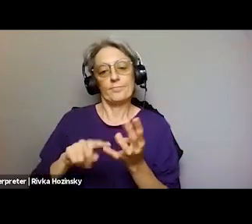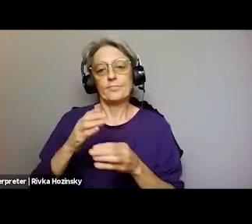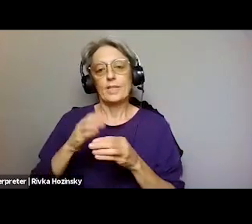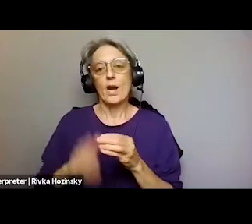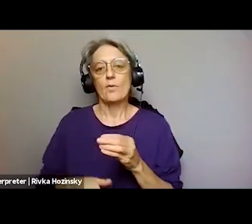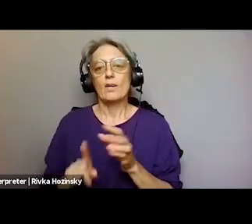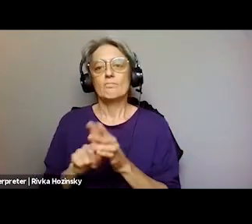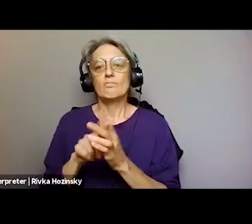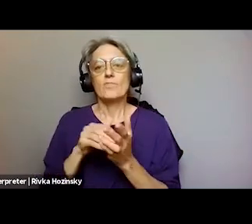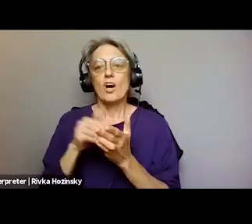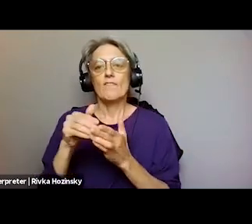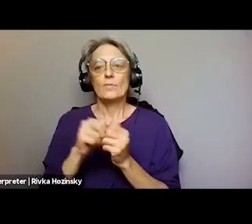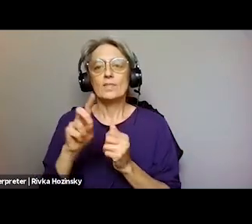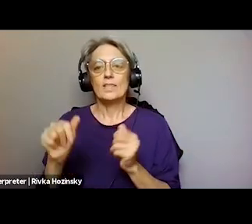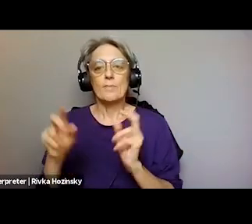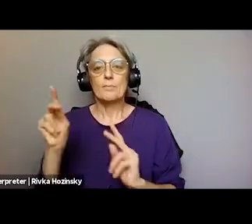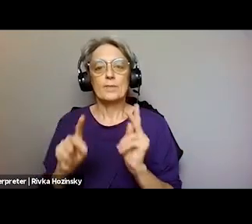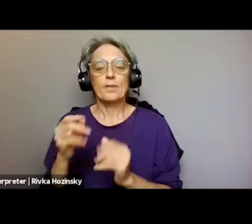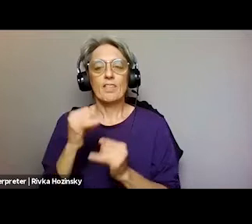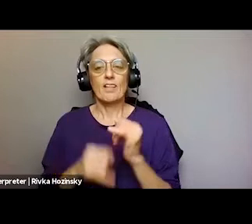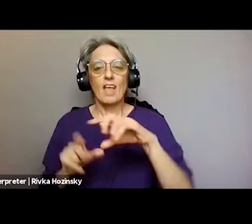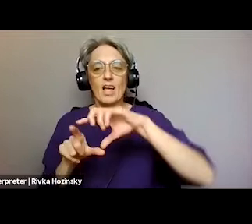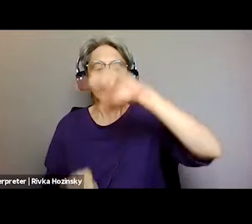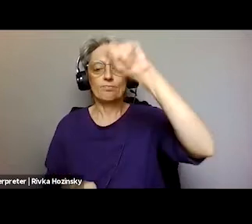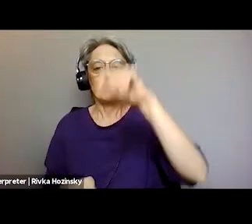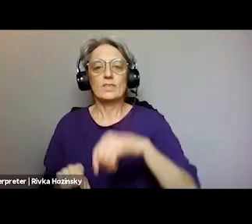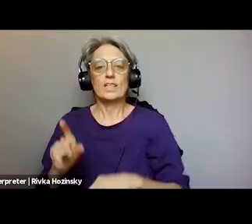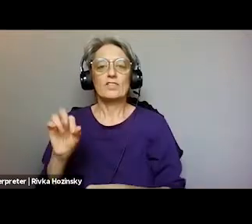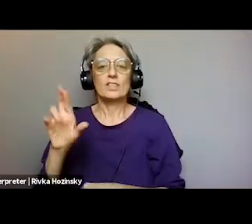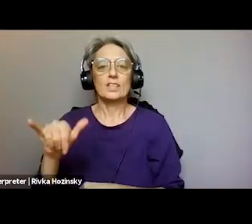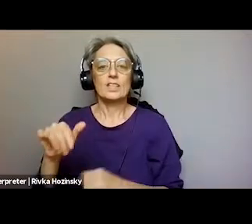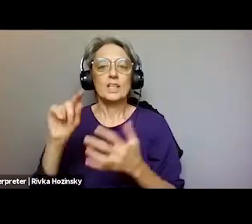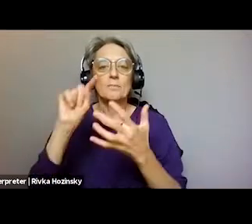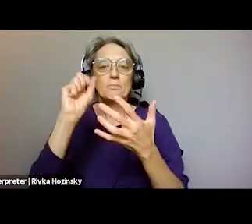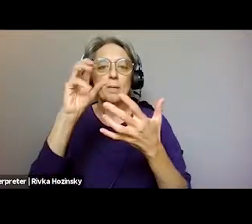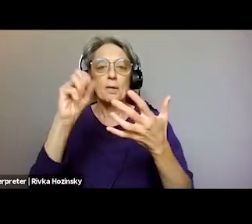This is our last rectangle, infertility pregnancy laws, preterm birth, gestational diabetes, and